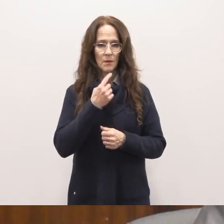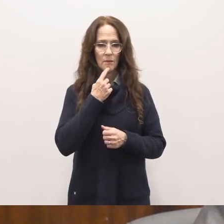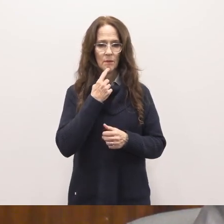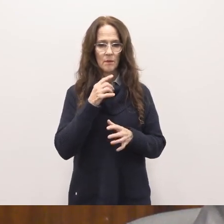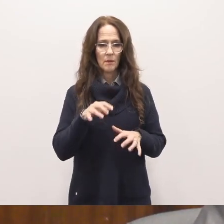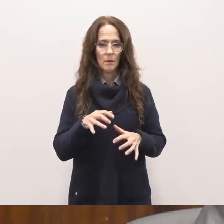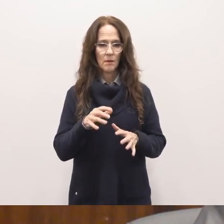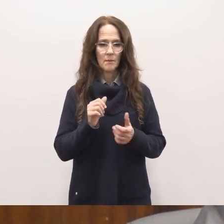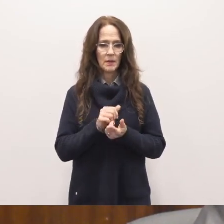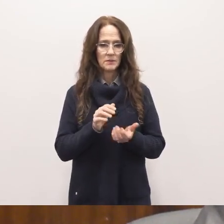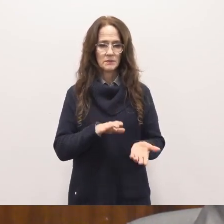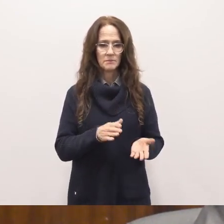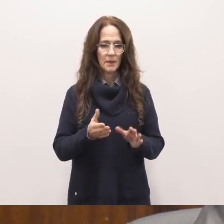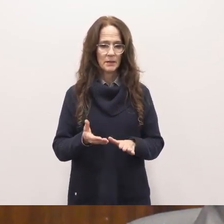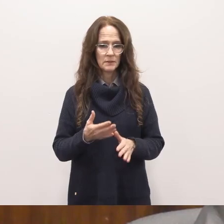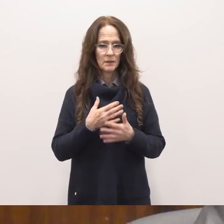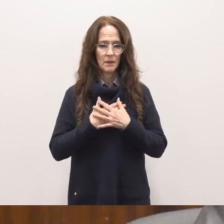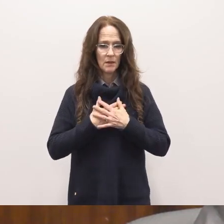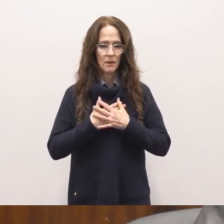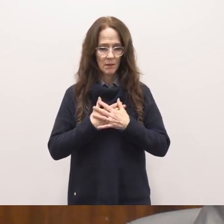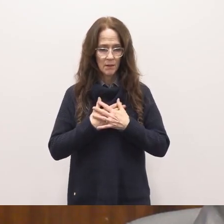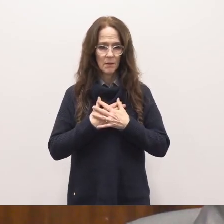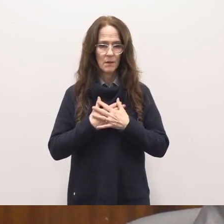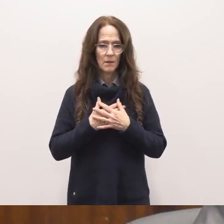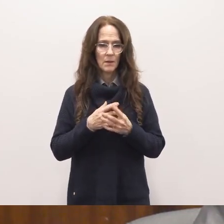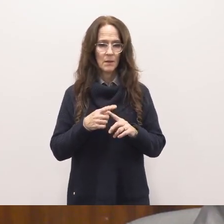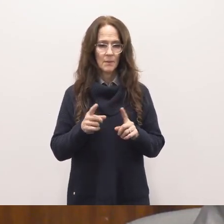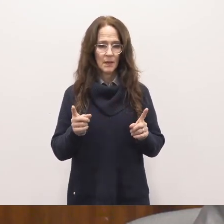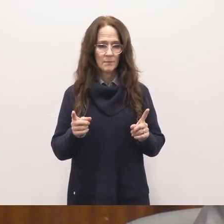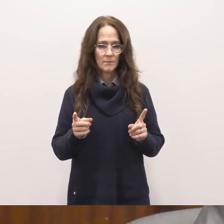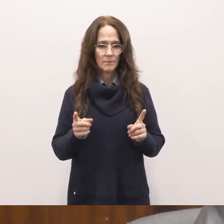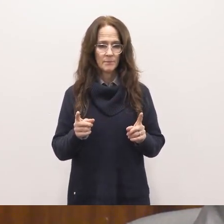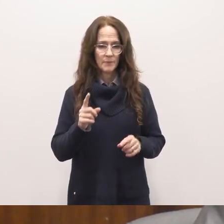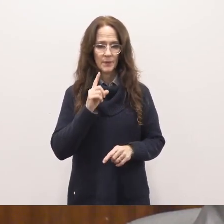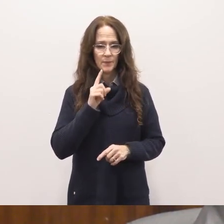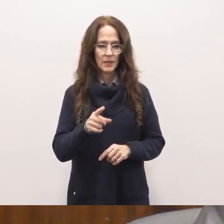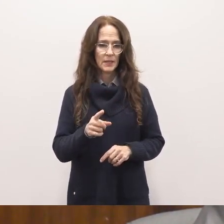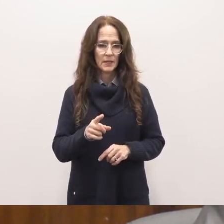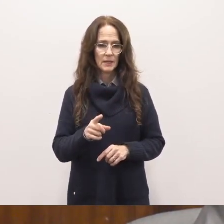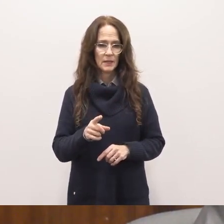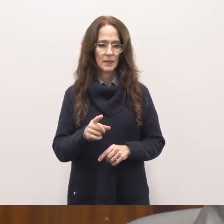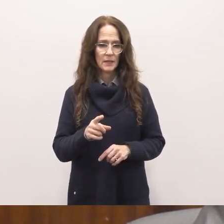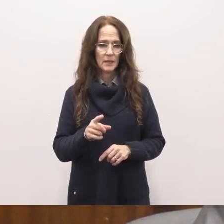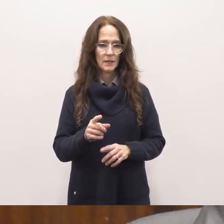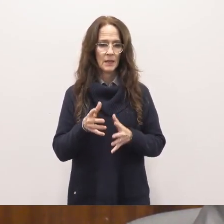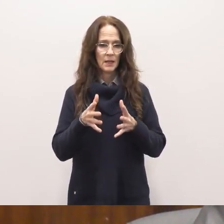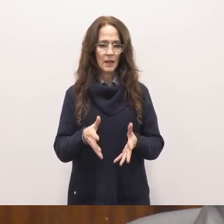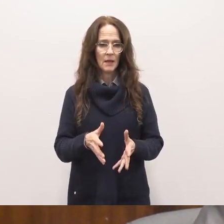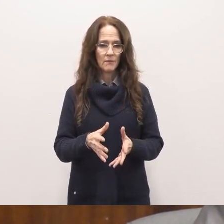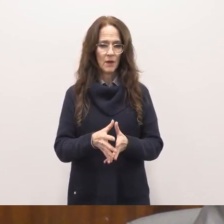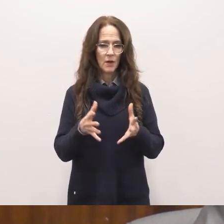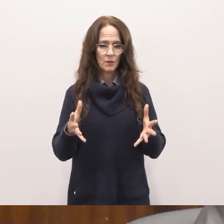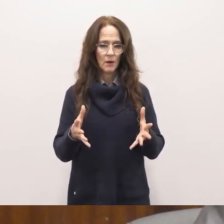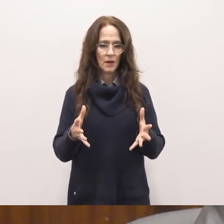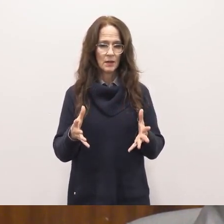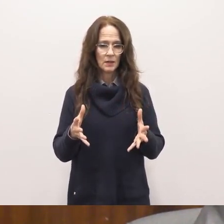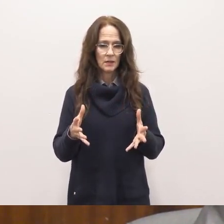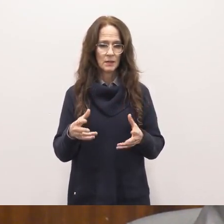about his passing, but all things considered, he left a great legacy for the City of Signal Hill